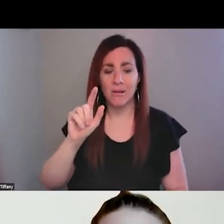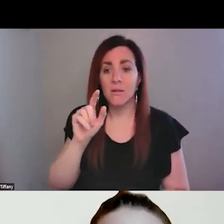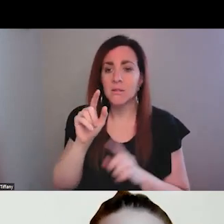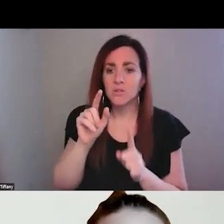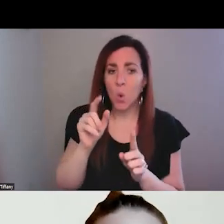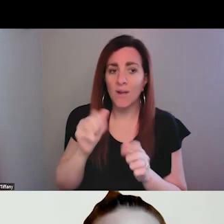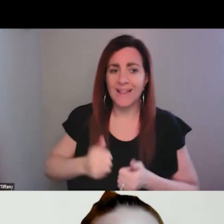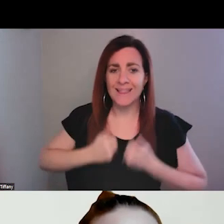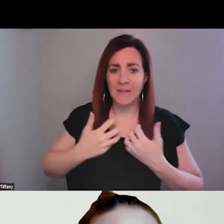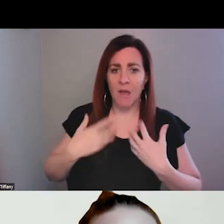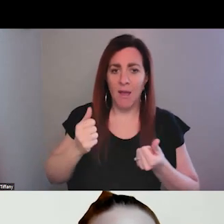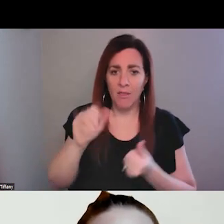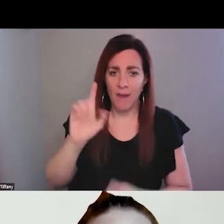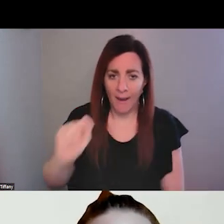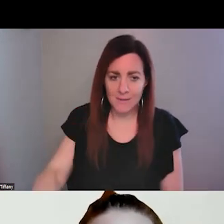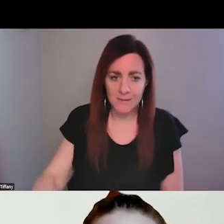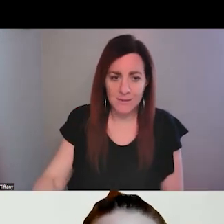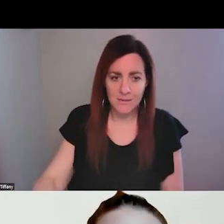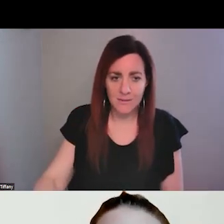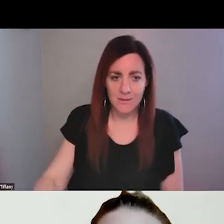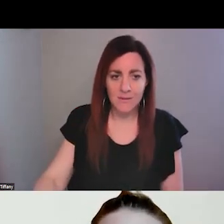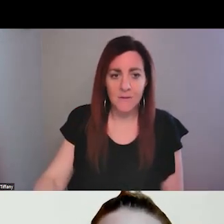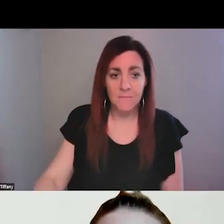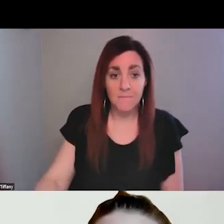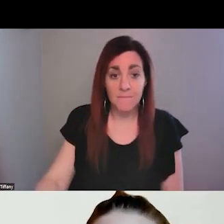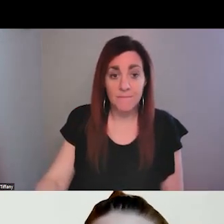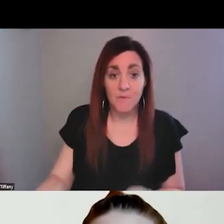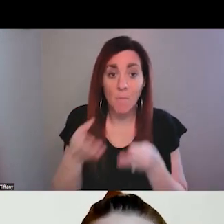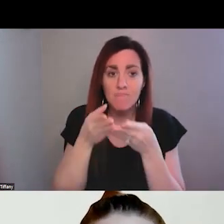BROAD HEALTHCARE PACKAGE FOCUSED ON THE HEALTHCARE WORK FORCE,